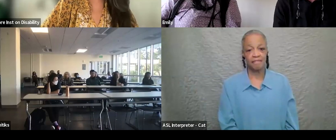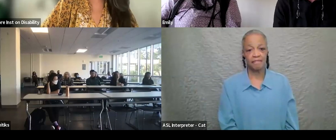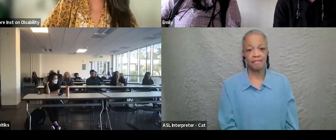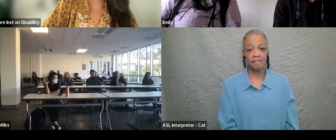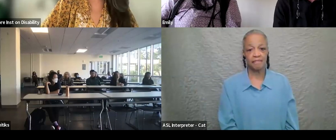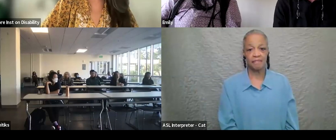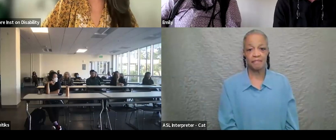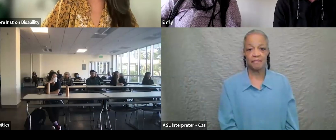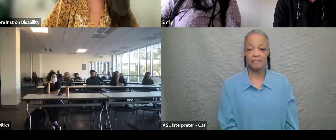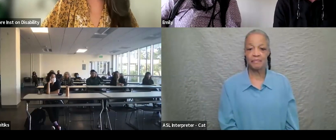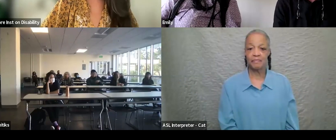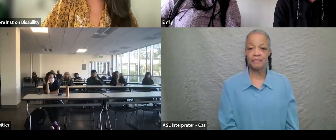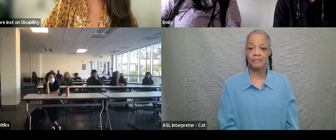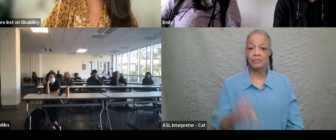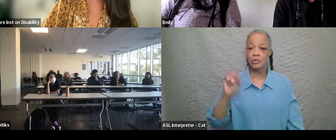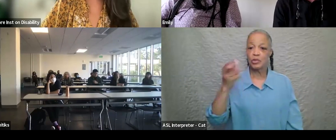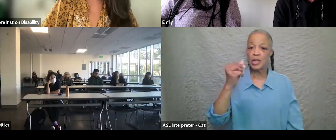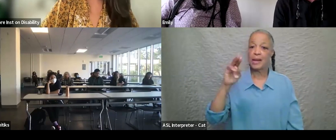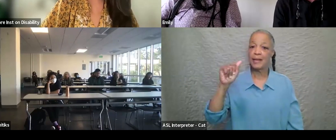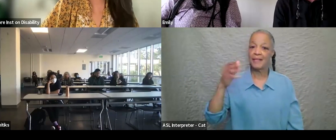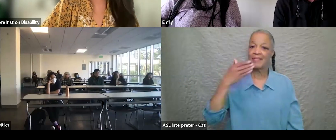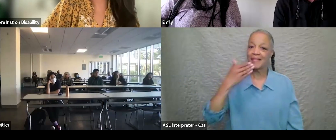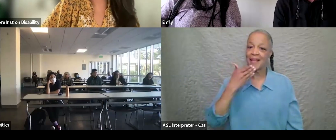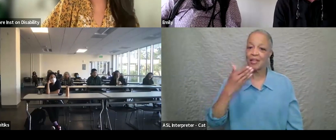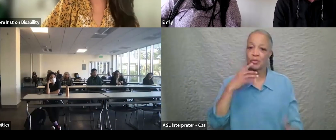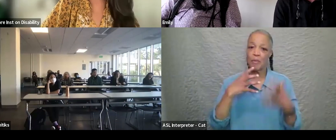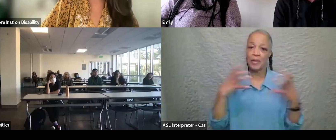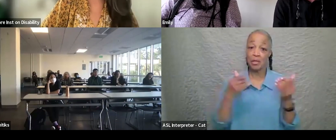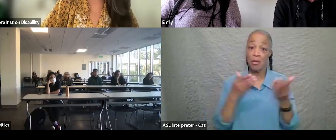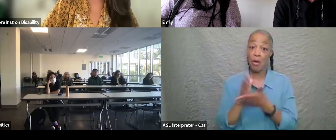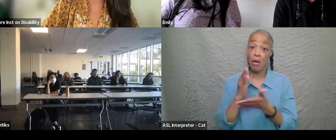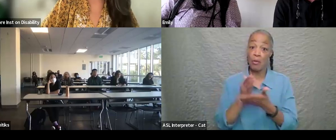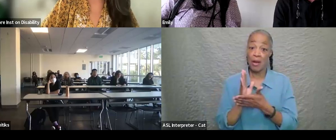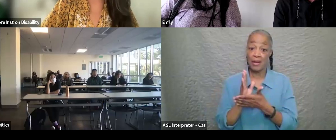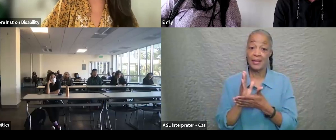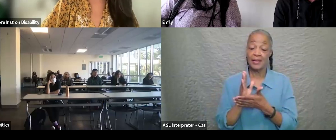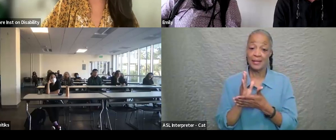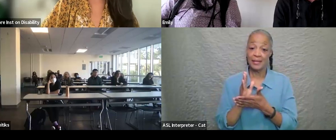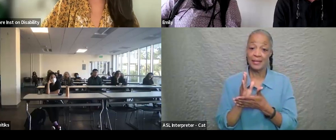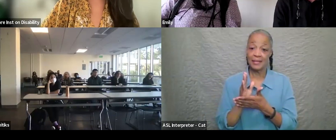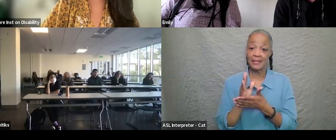Thank you. Thank you so much. All right. So that puts us at time.